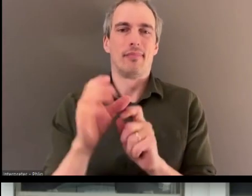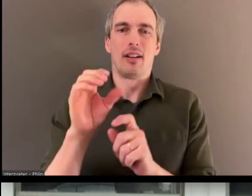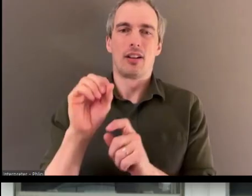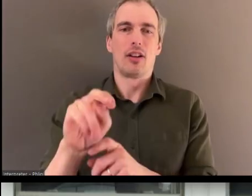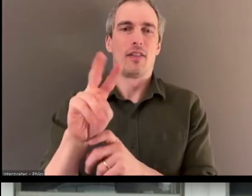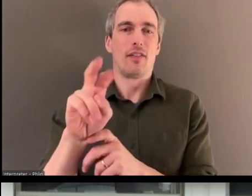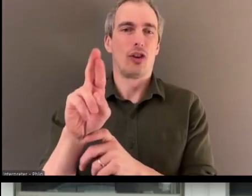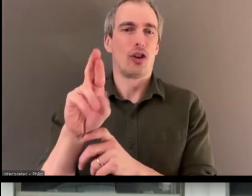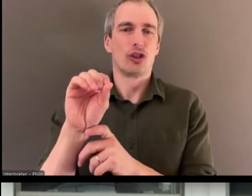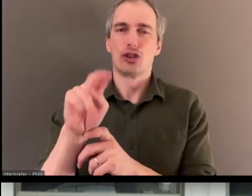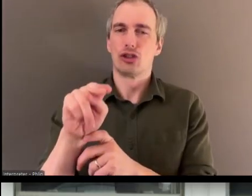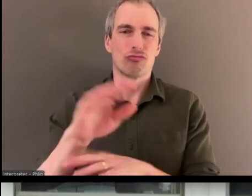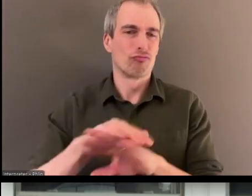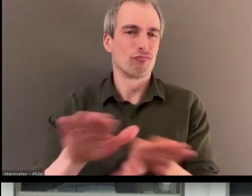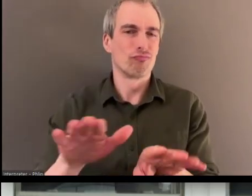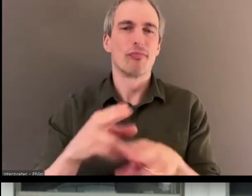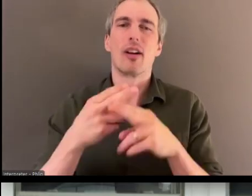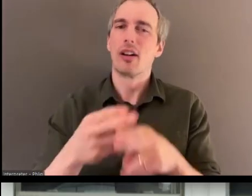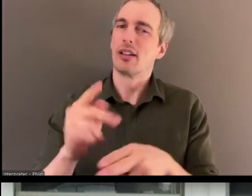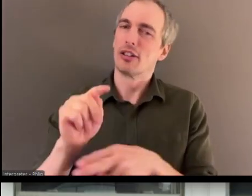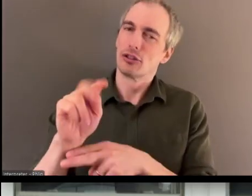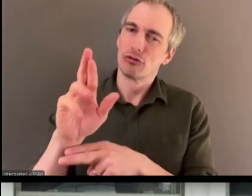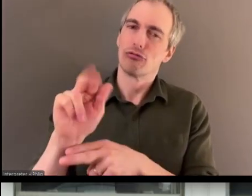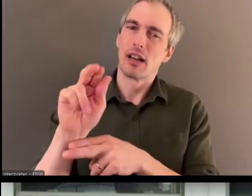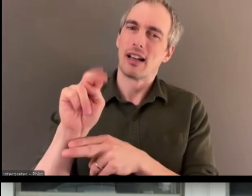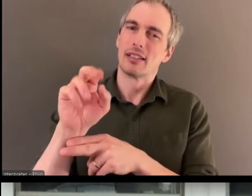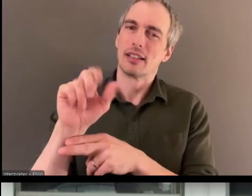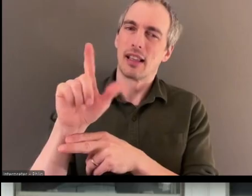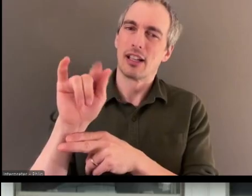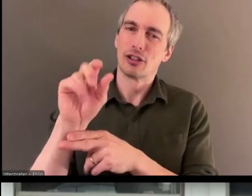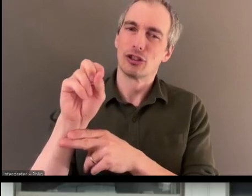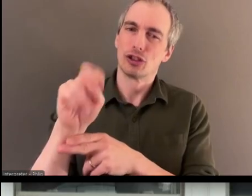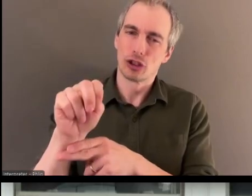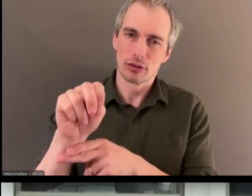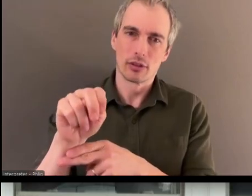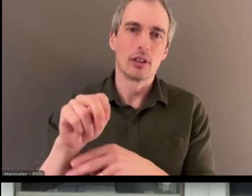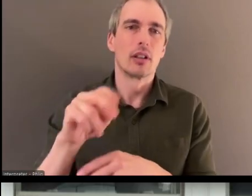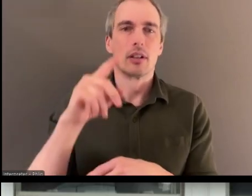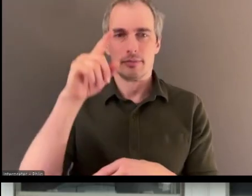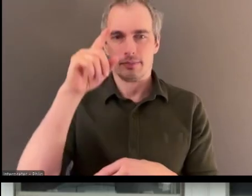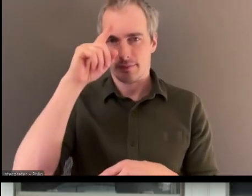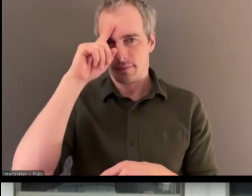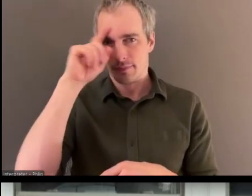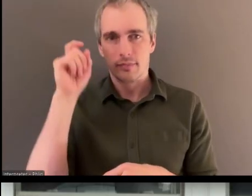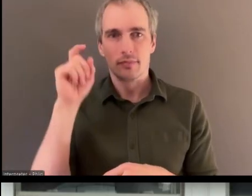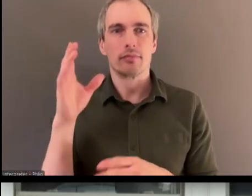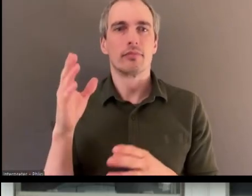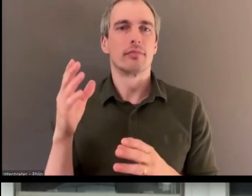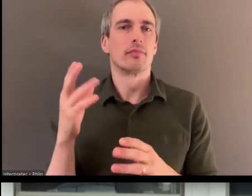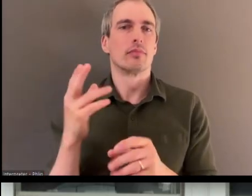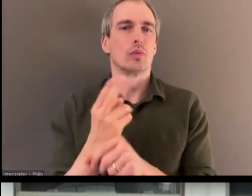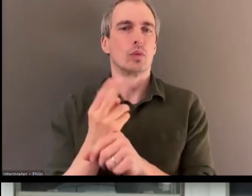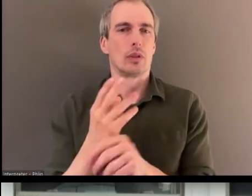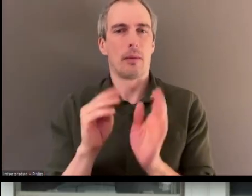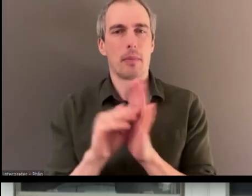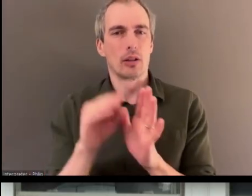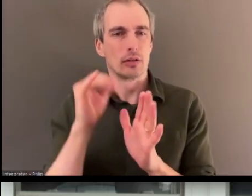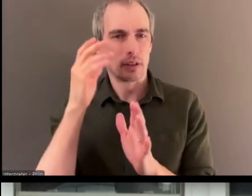it. But what's interesting is that we're going page by page. Each page gets its own agent dedicated to it because I'm sure...